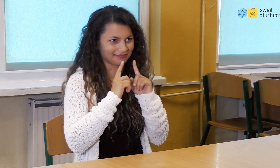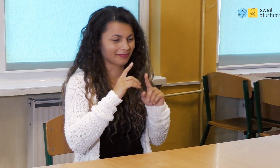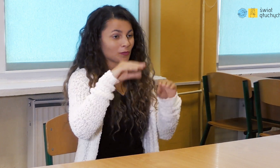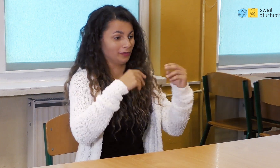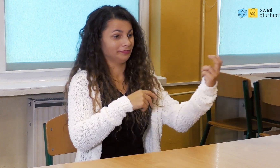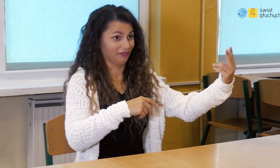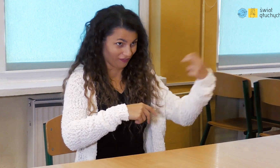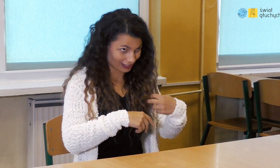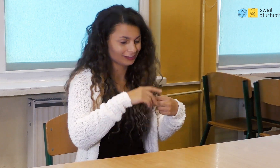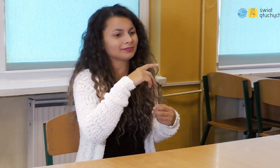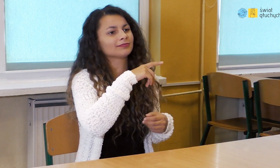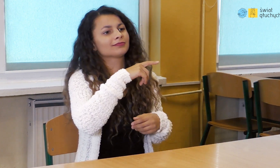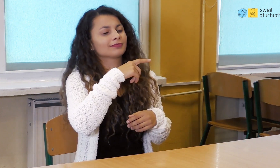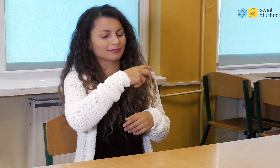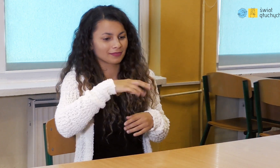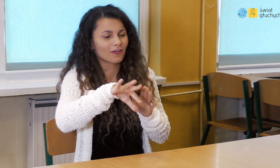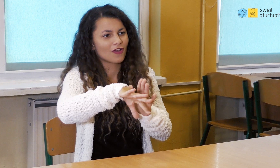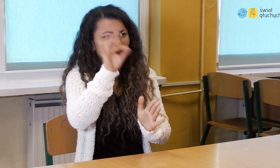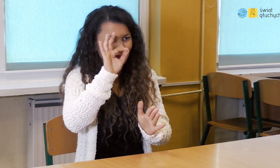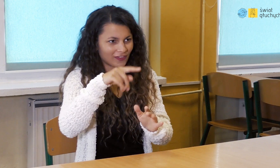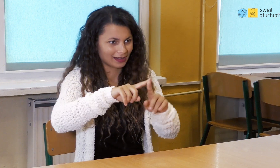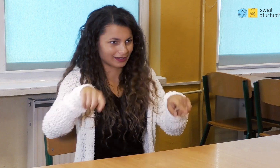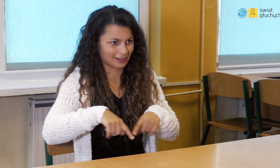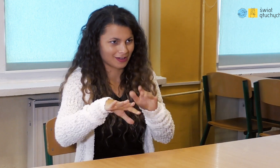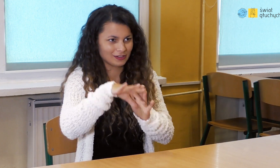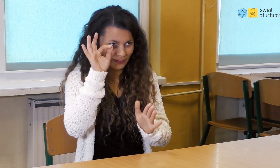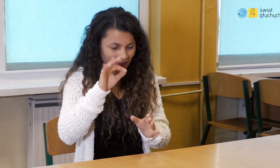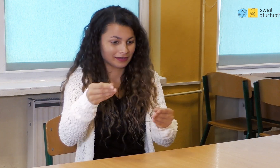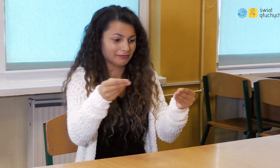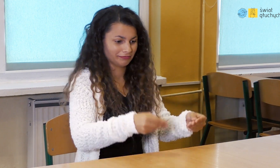At the beginning, you enter the room and draw a set of questions.